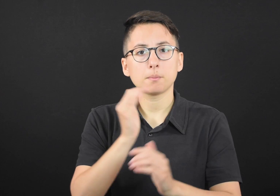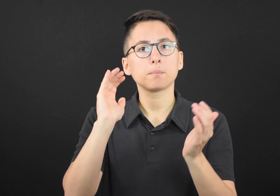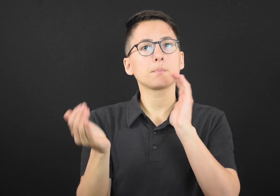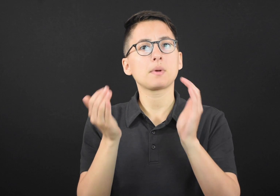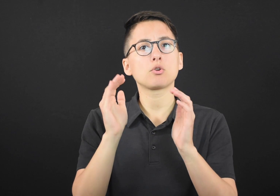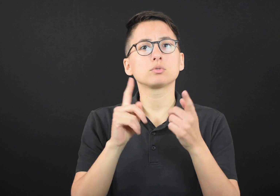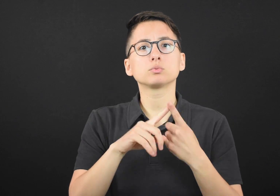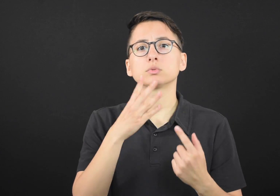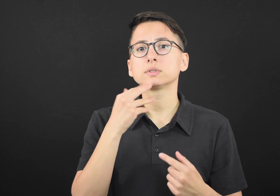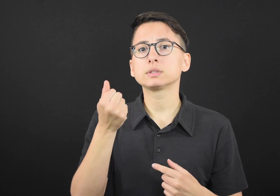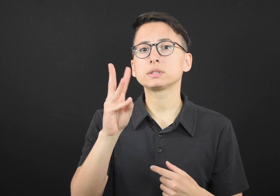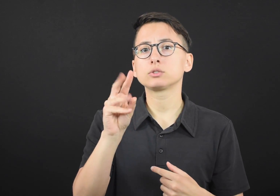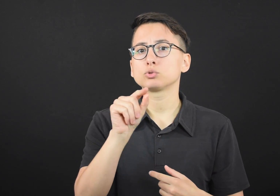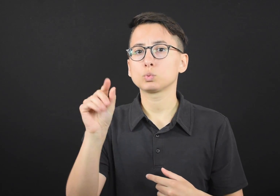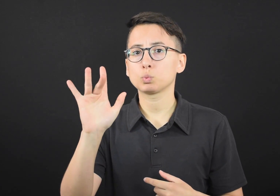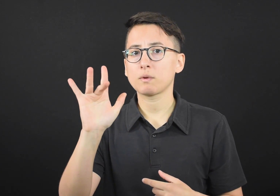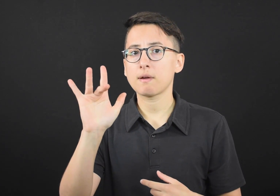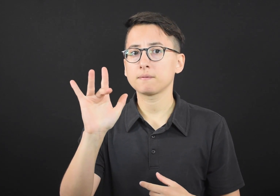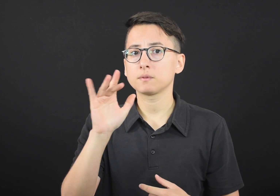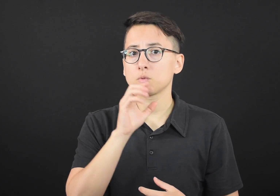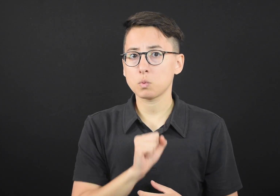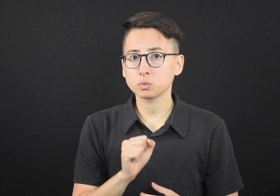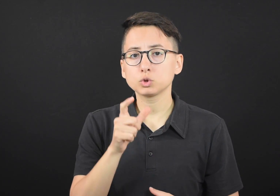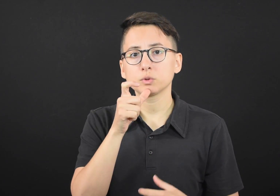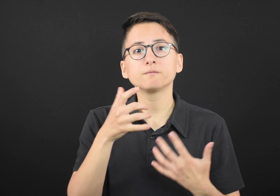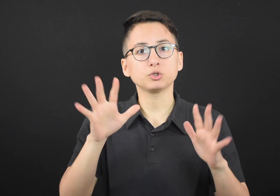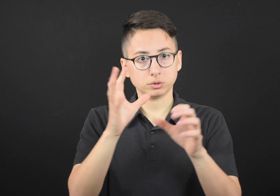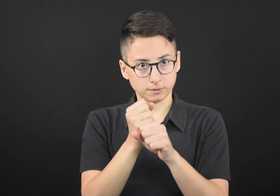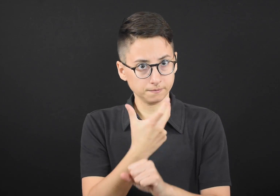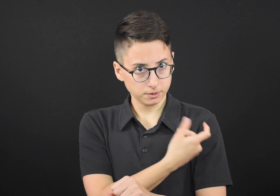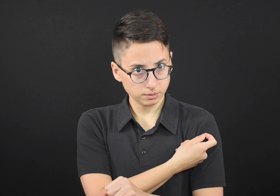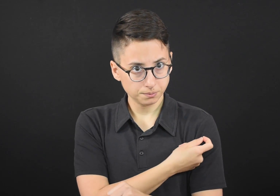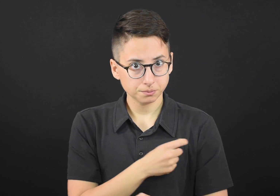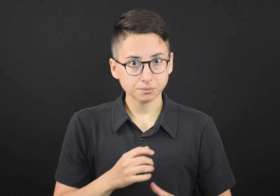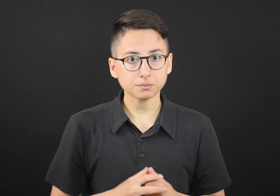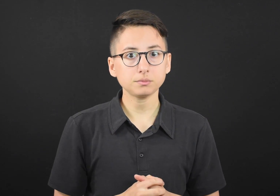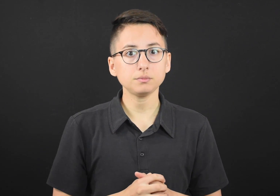experienced fever in the 7 days following vaccination compared to 16-